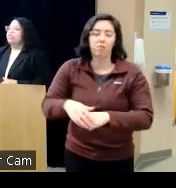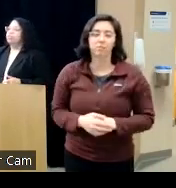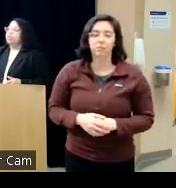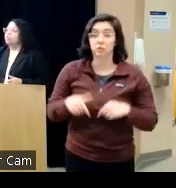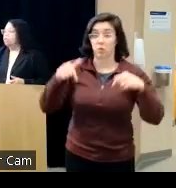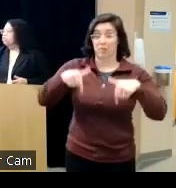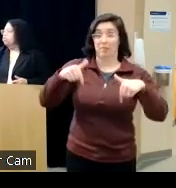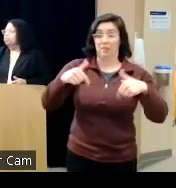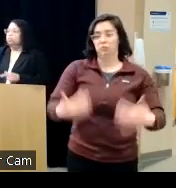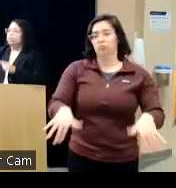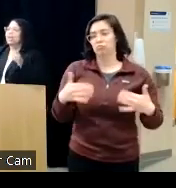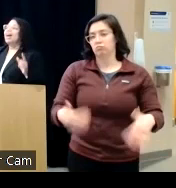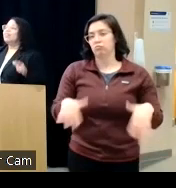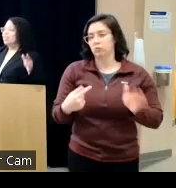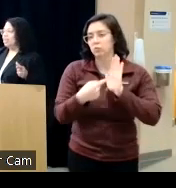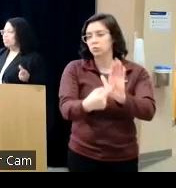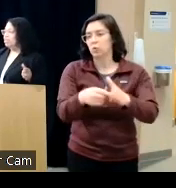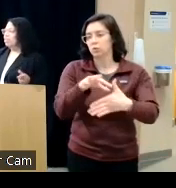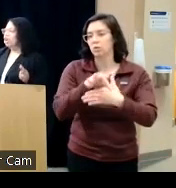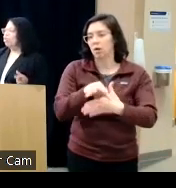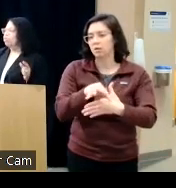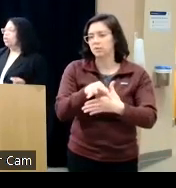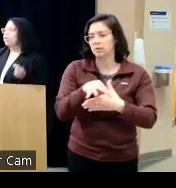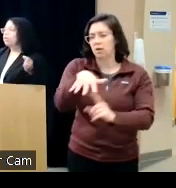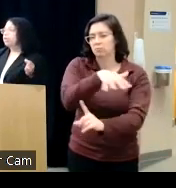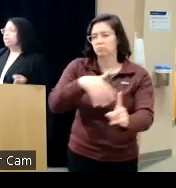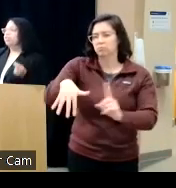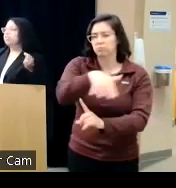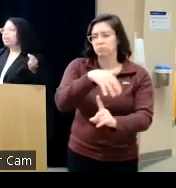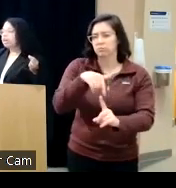so this really speak s context of what these